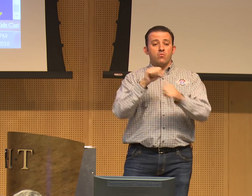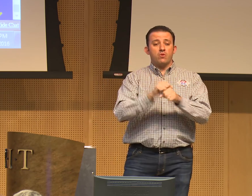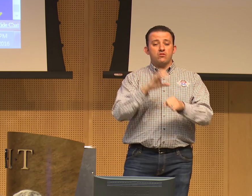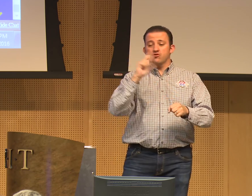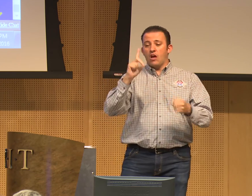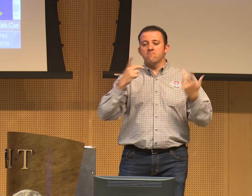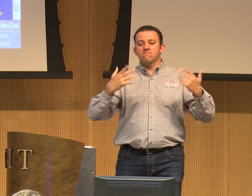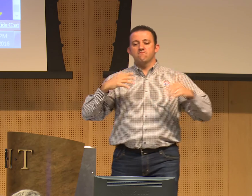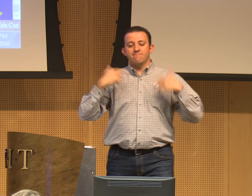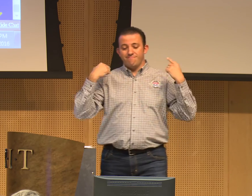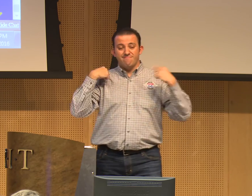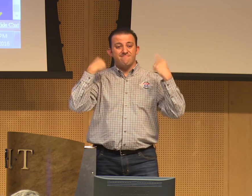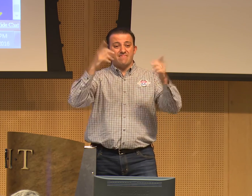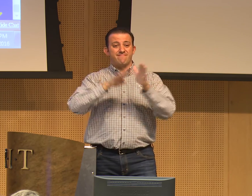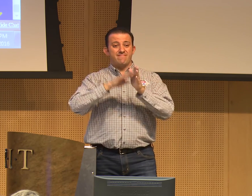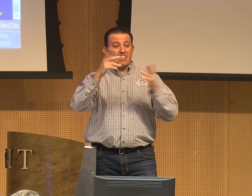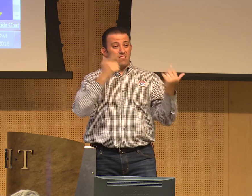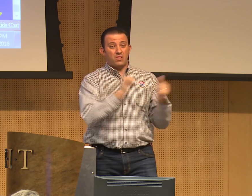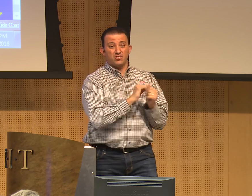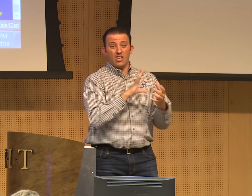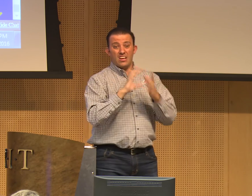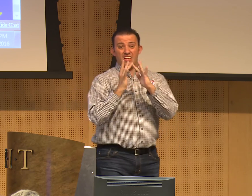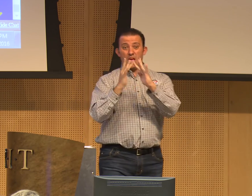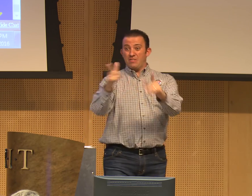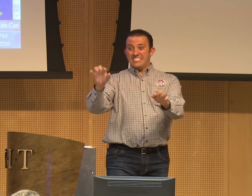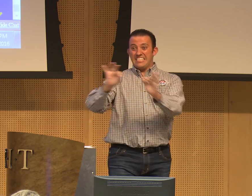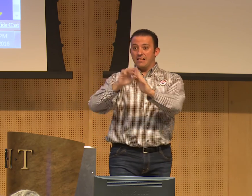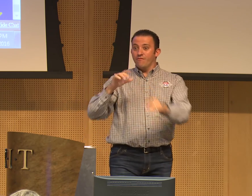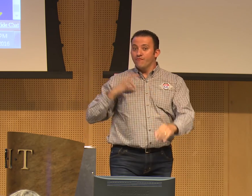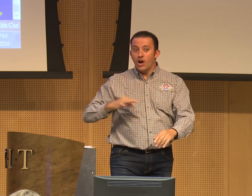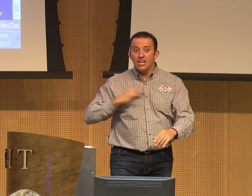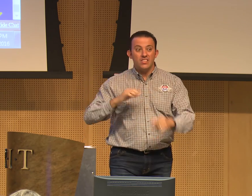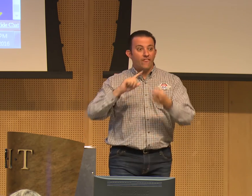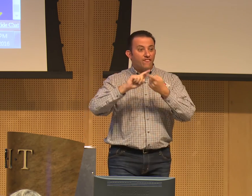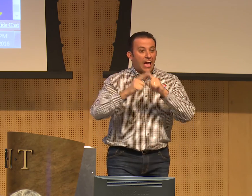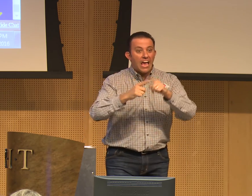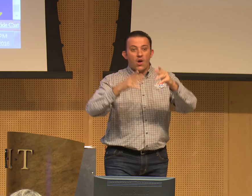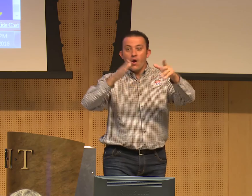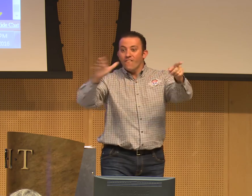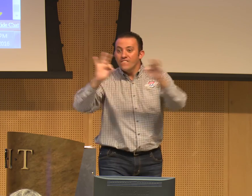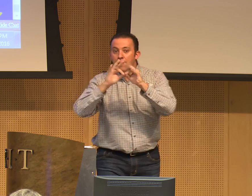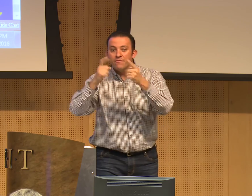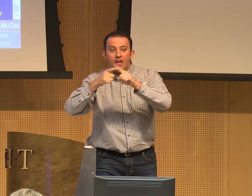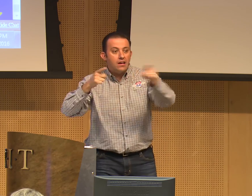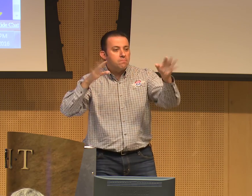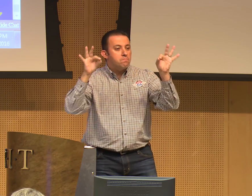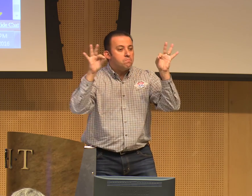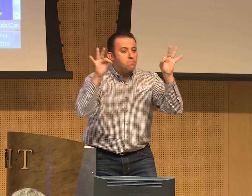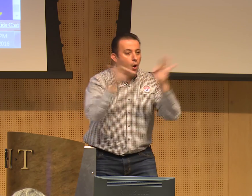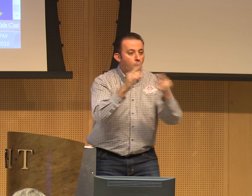So I worked with Jarrod as a free intern in New York City. So that networking is key-- having a friend, having a fraternity brother,